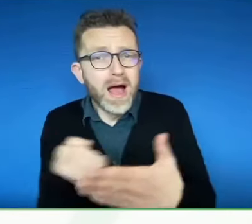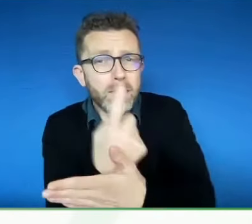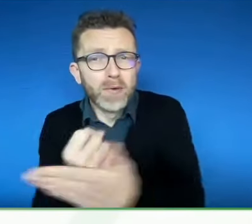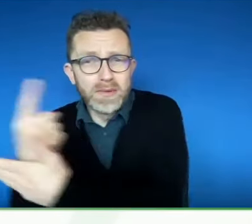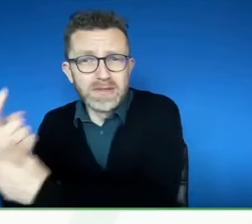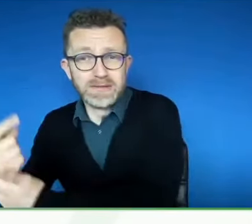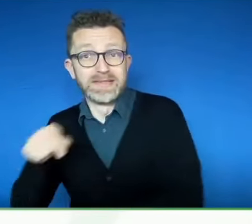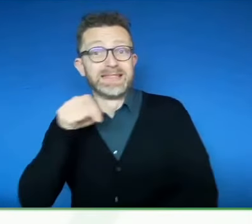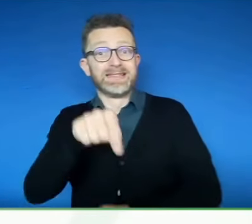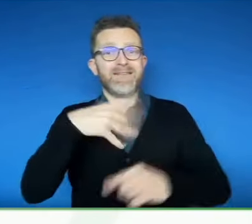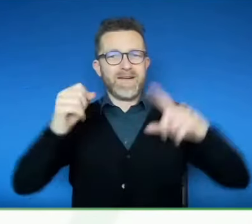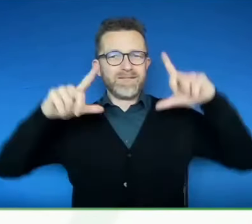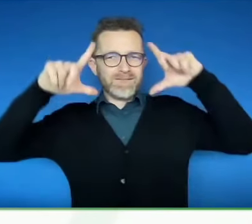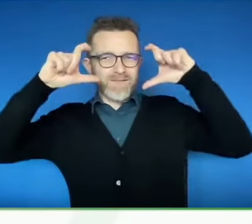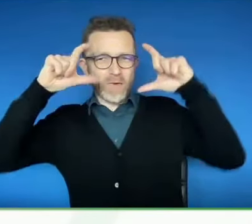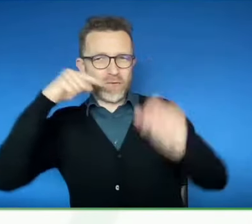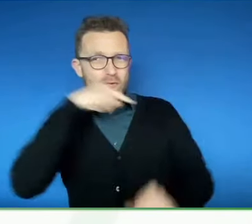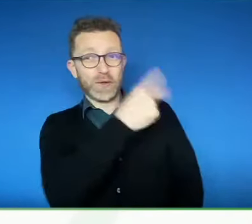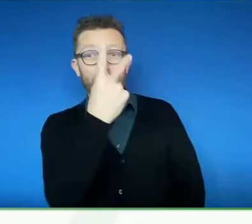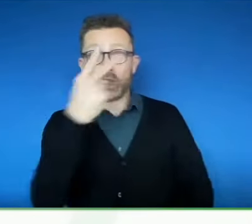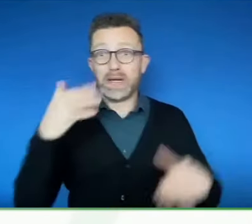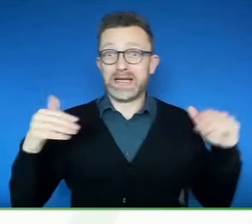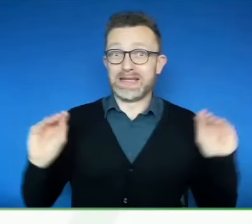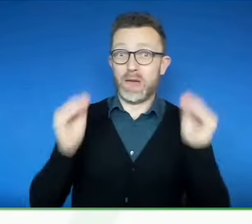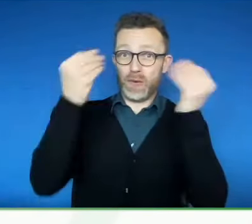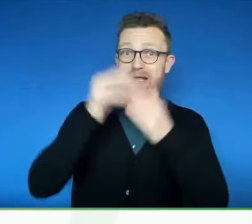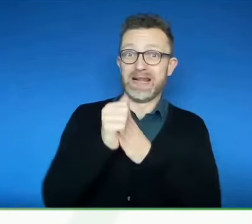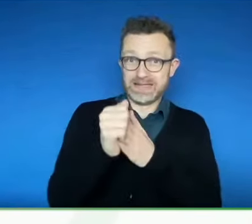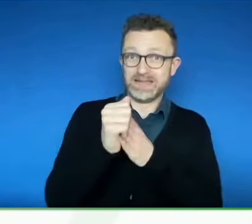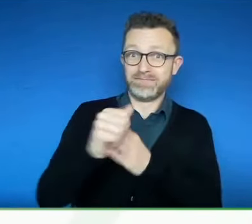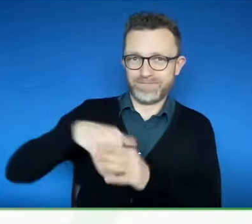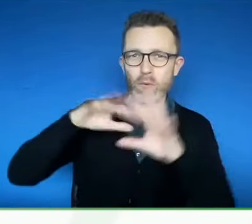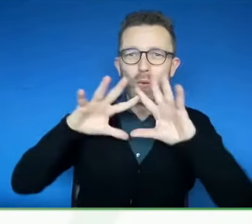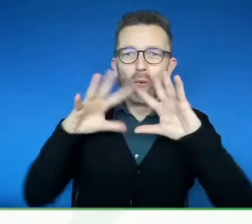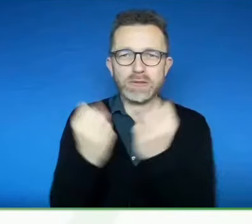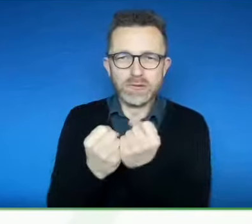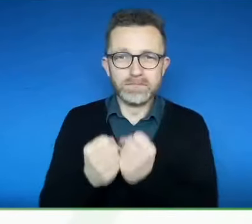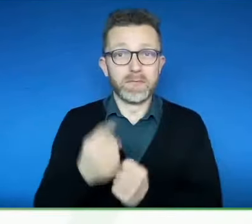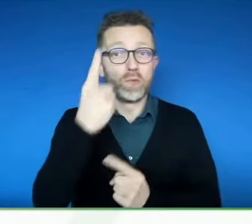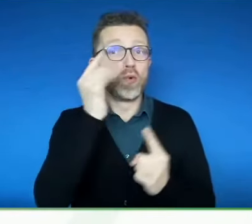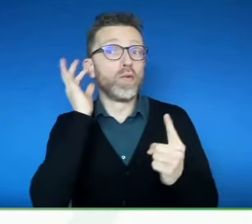We had disabled groups visiting us, to build relationships and we